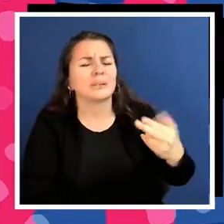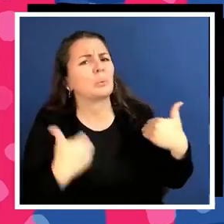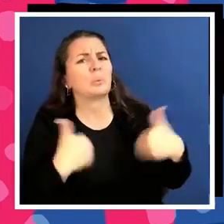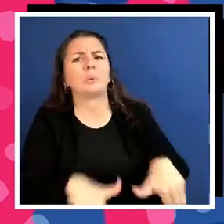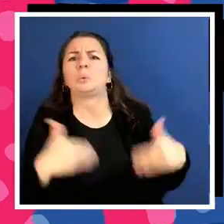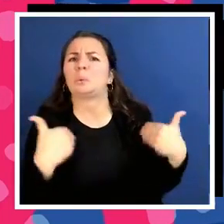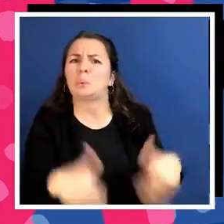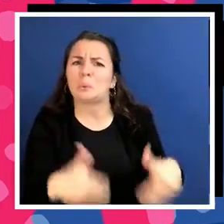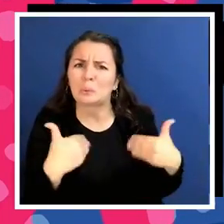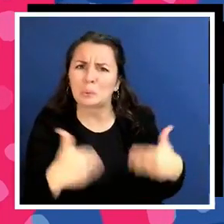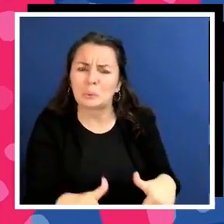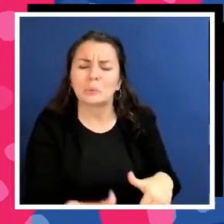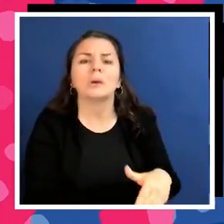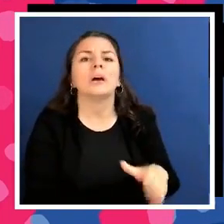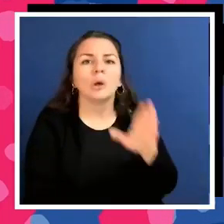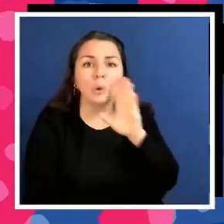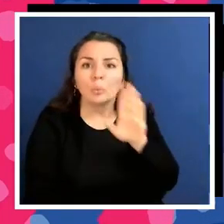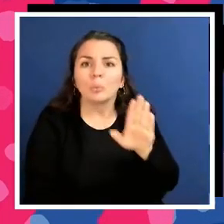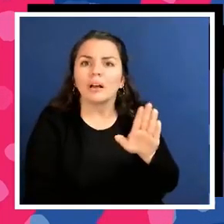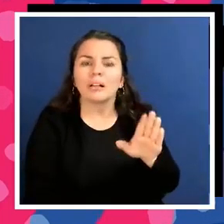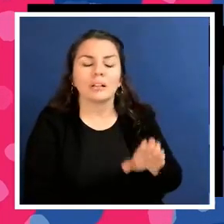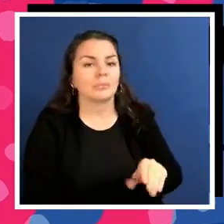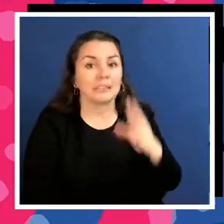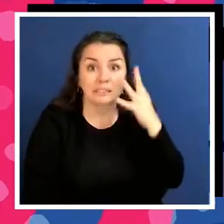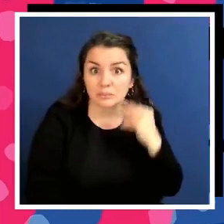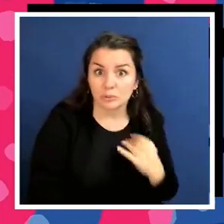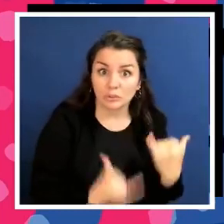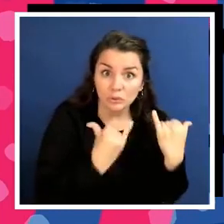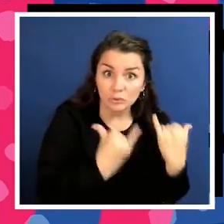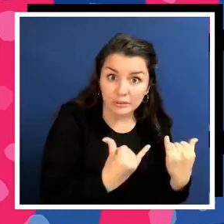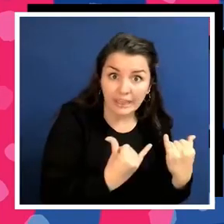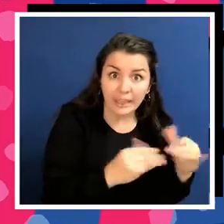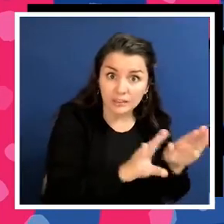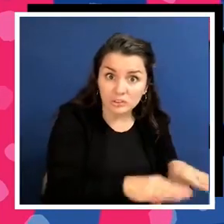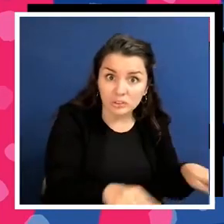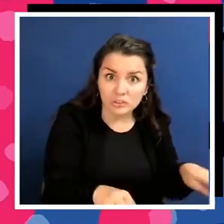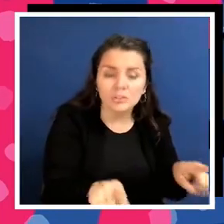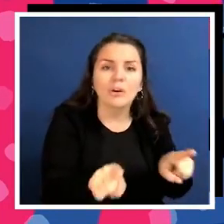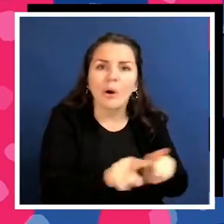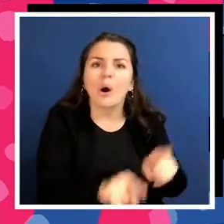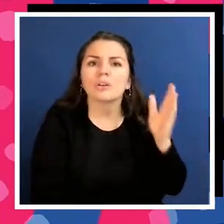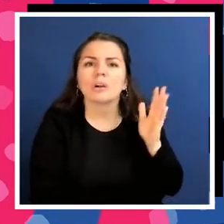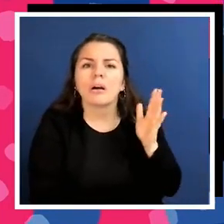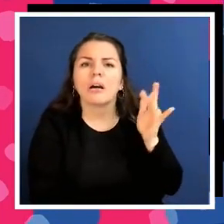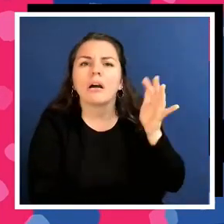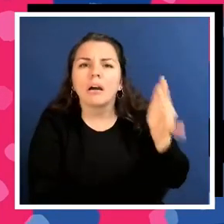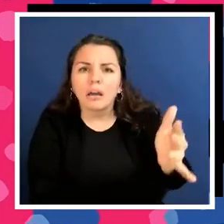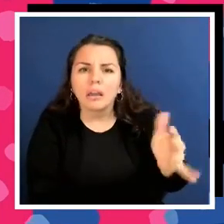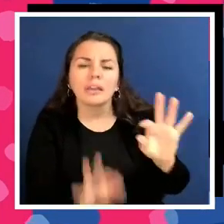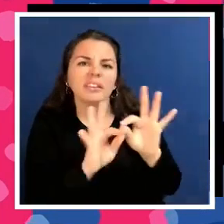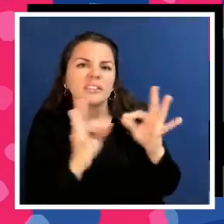THE IMPACT OF THAT WILL BE